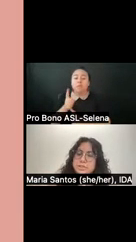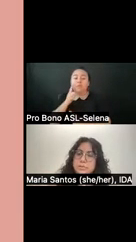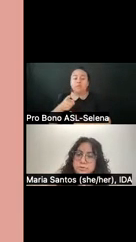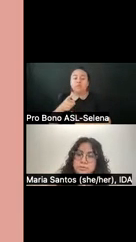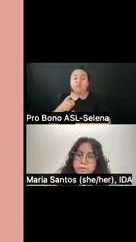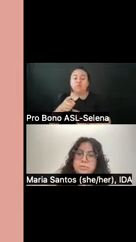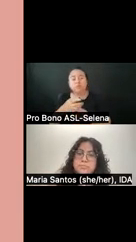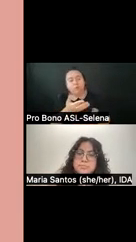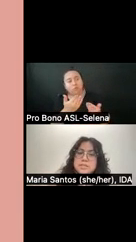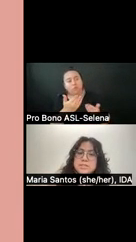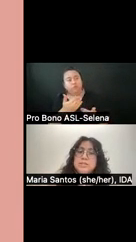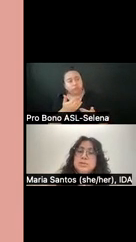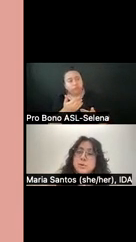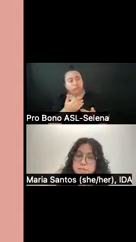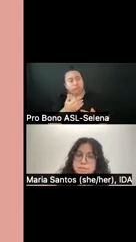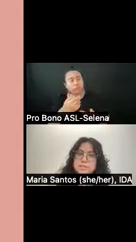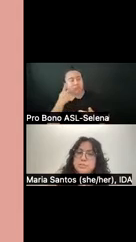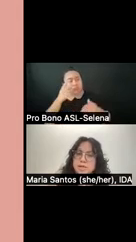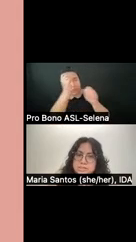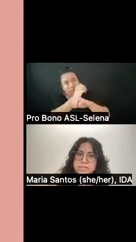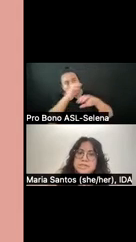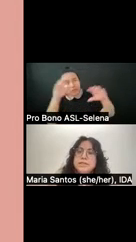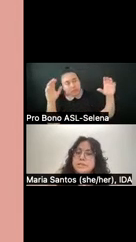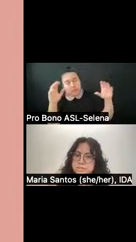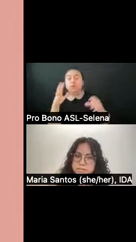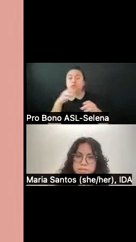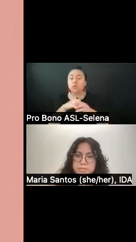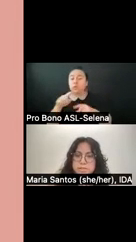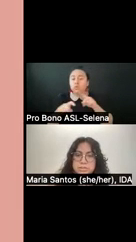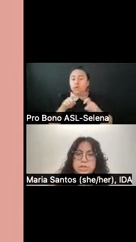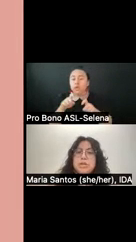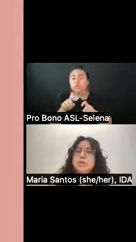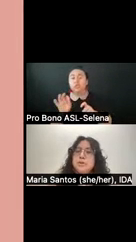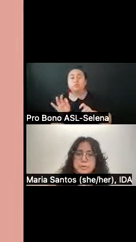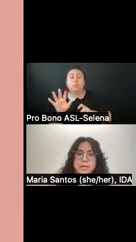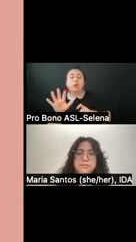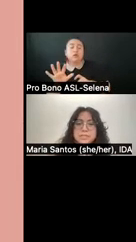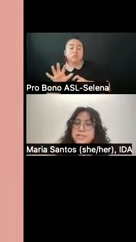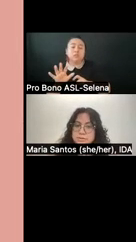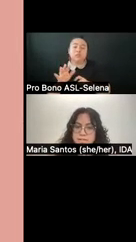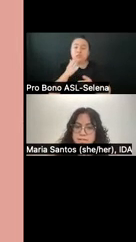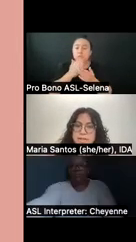This can include questions, deposits and contingency plans.